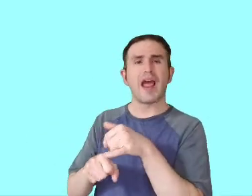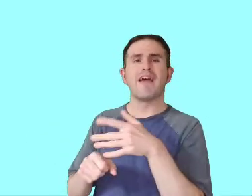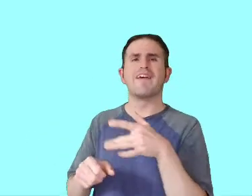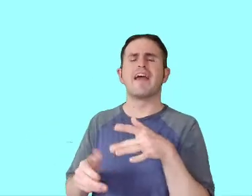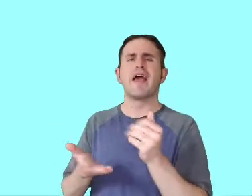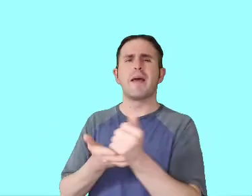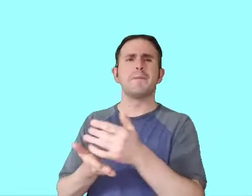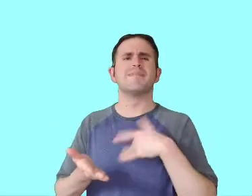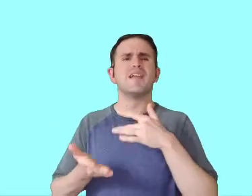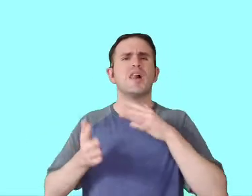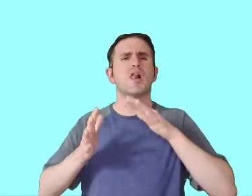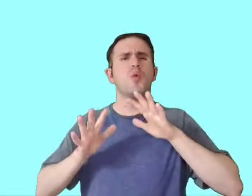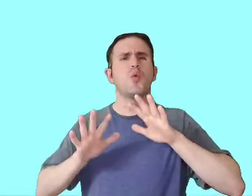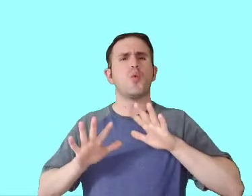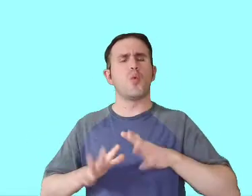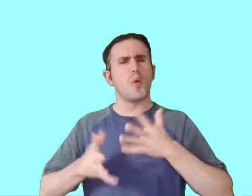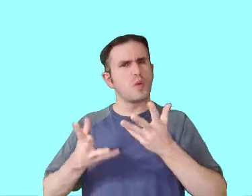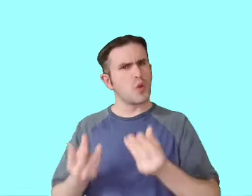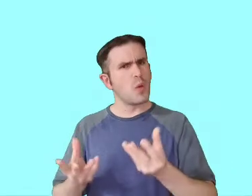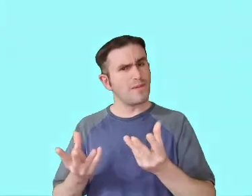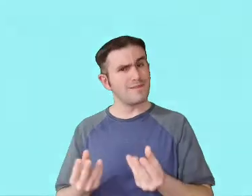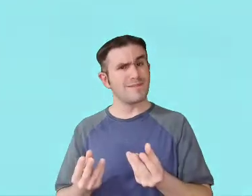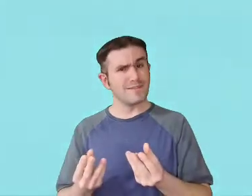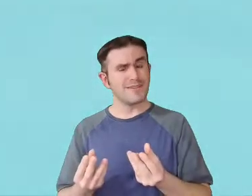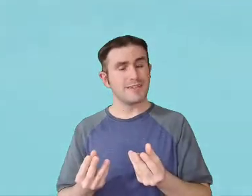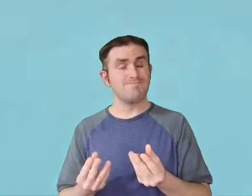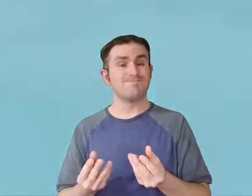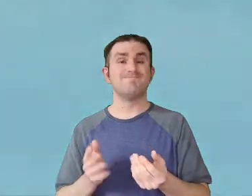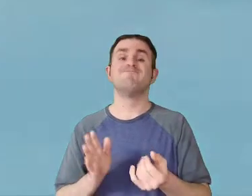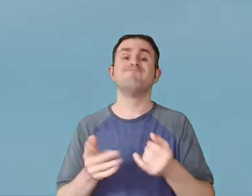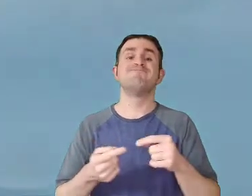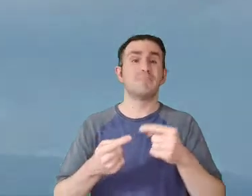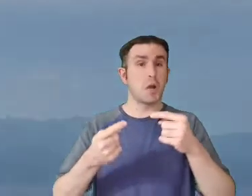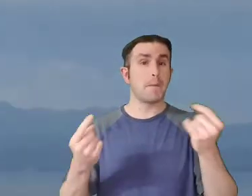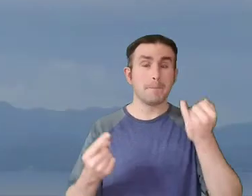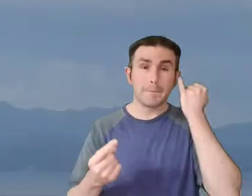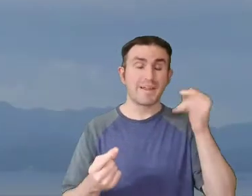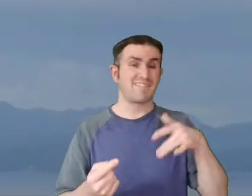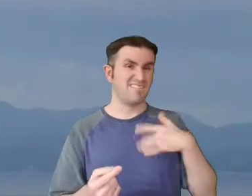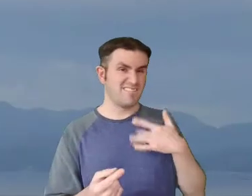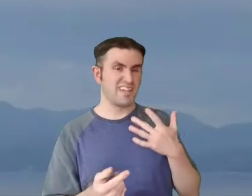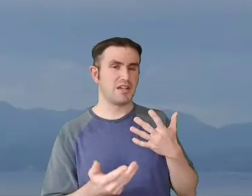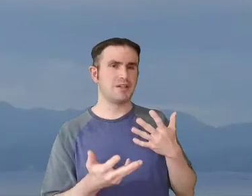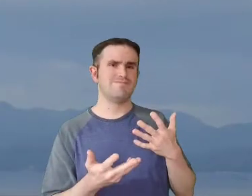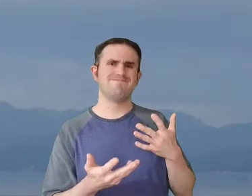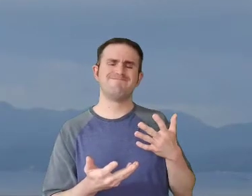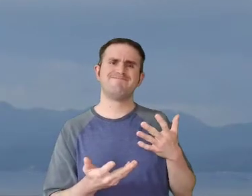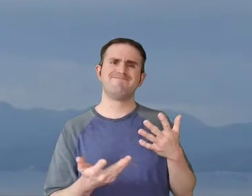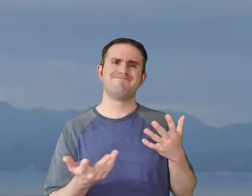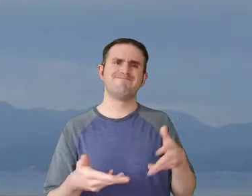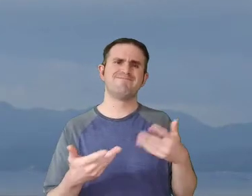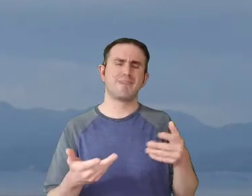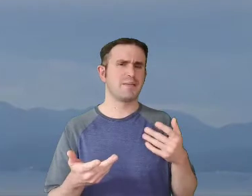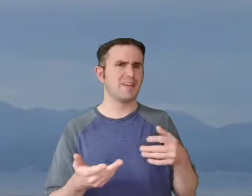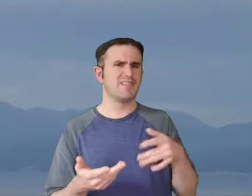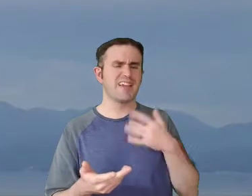way to soften that color, whereas if you want it to feel a bit more, uh... maybe it's a different